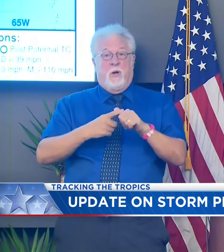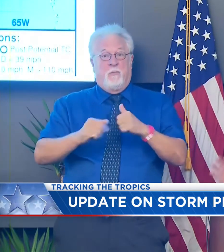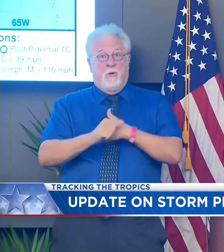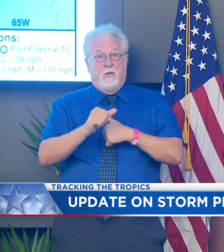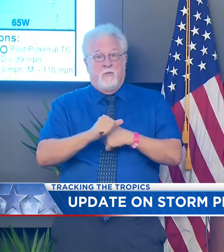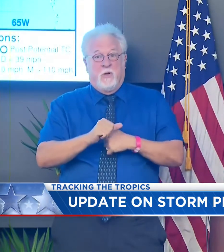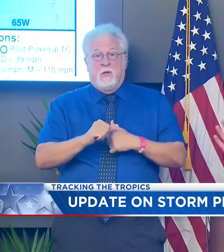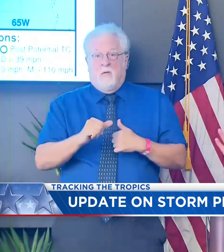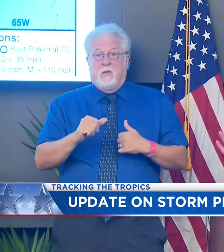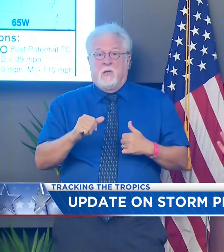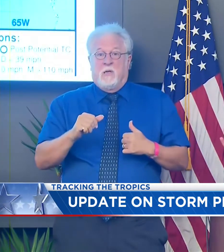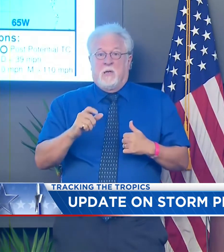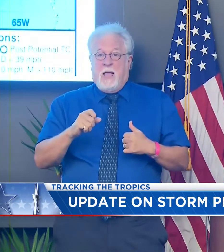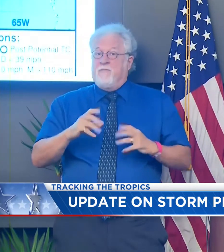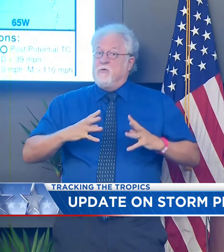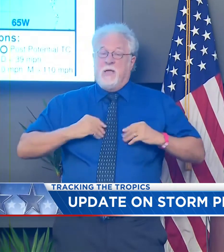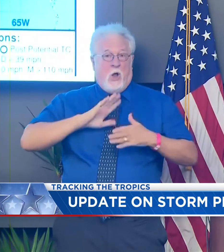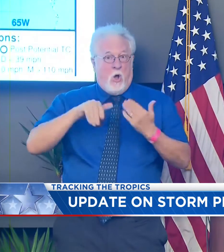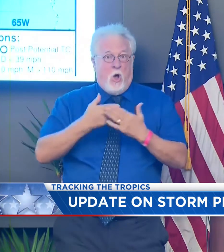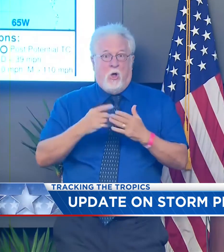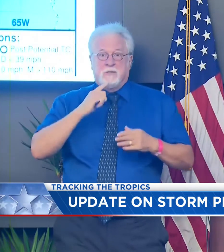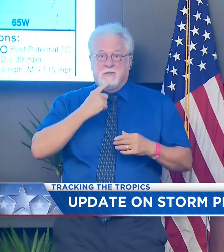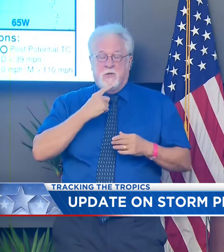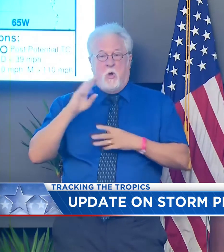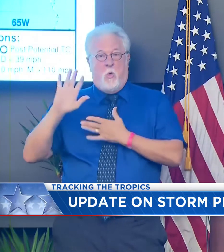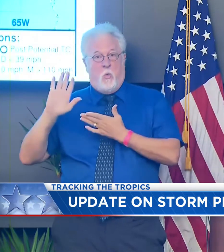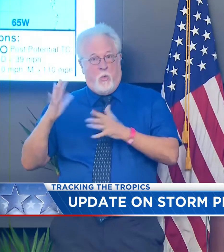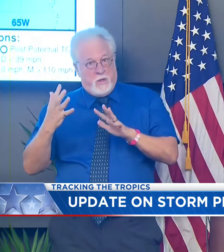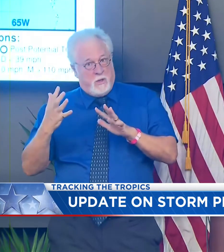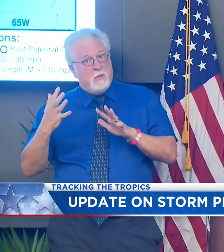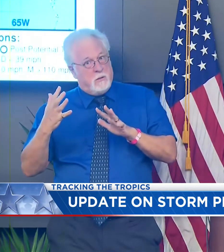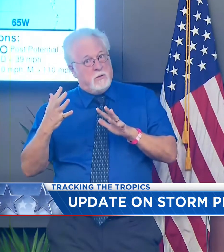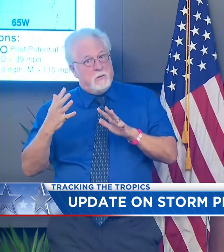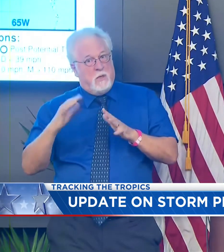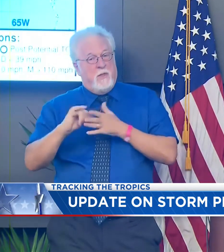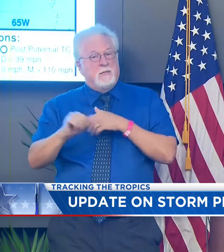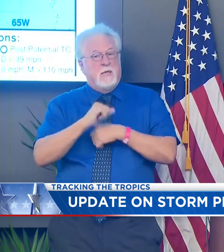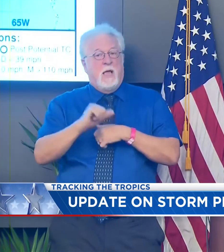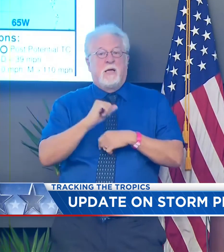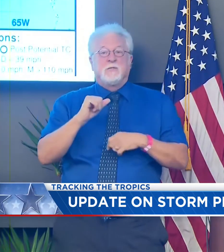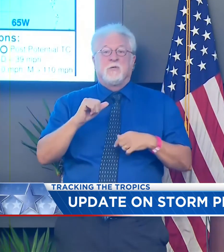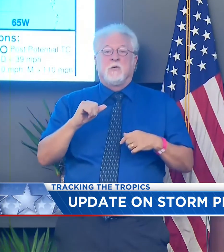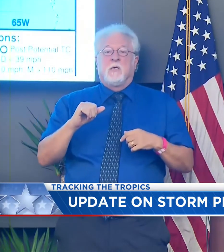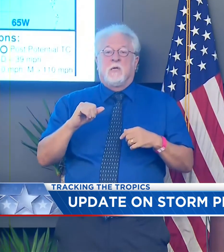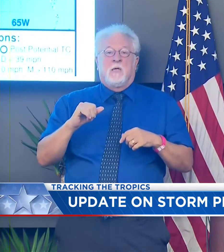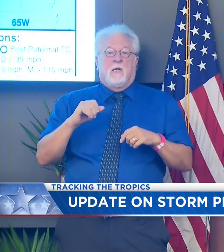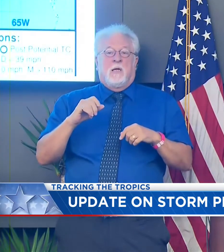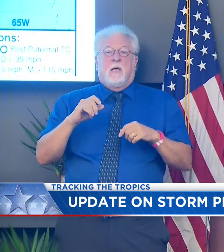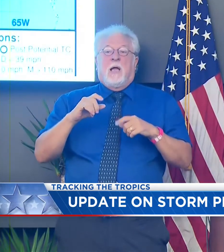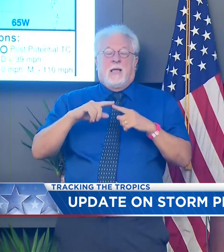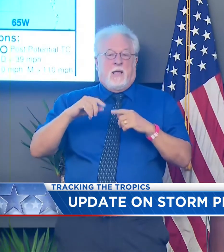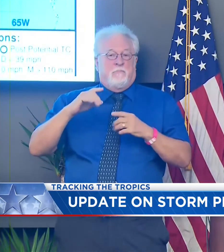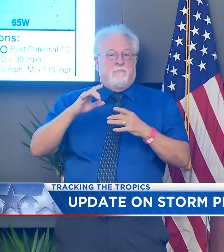SURGE IS GOING TO BE. IT'S VERY DIFFICULT. BUT IT'S BEEN, AS BEN TOLD YOU, THE PRIMARY THREAT FROM THE